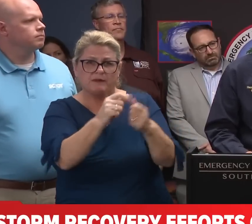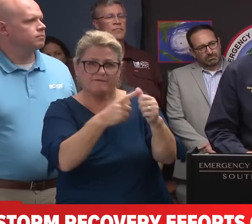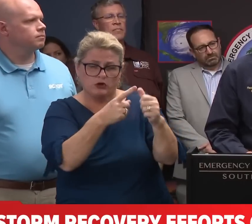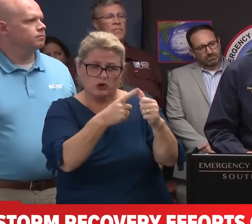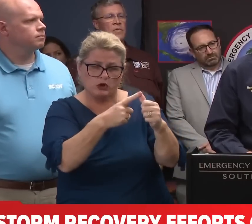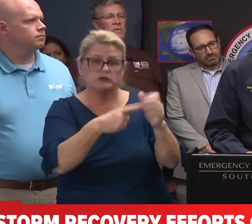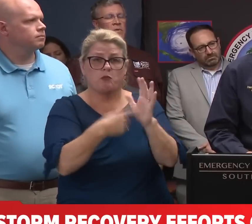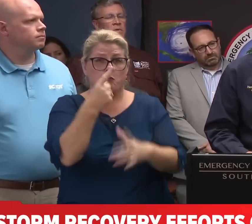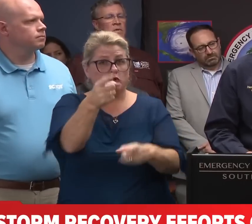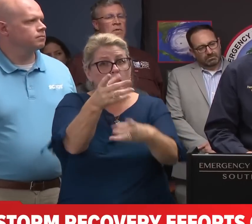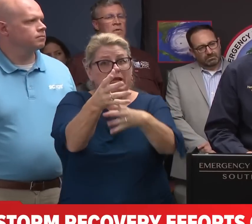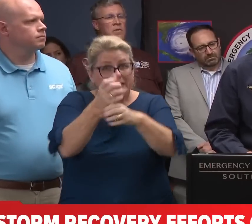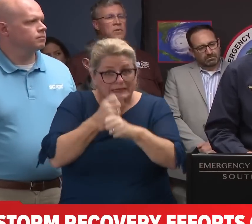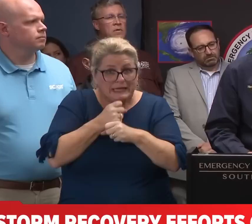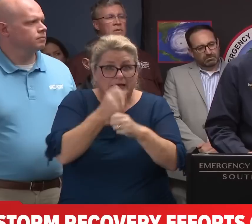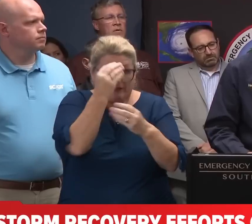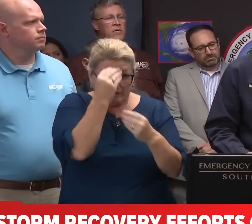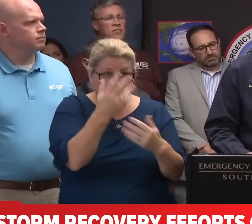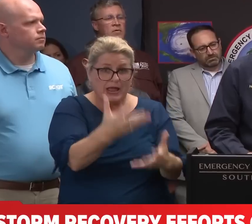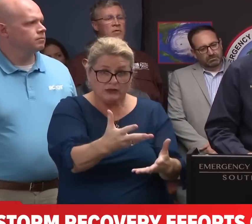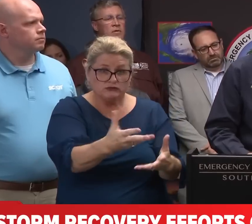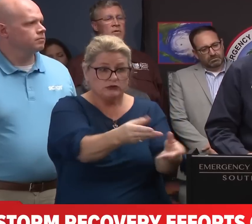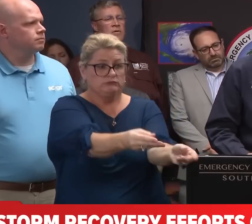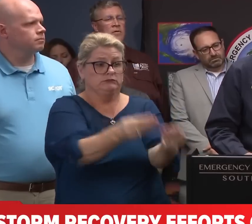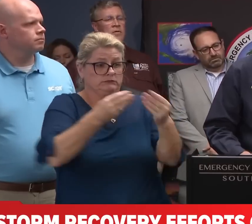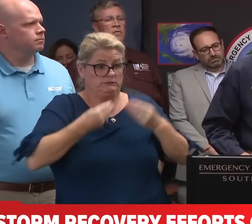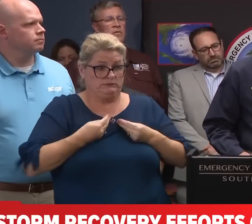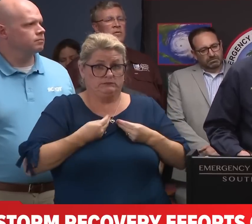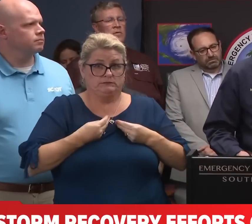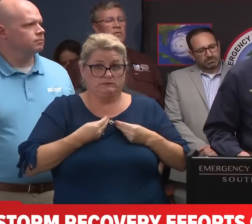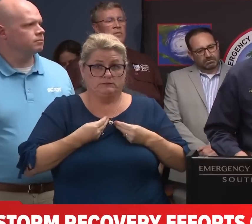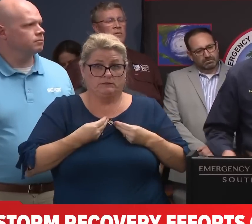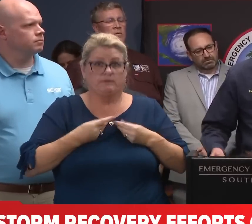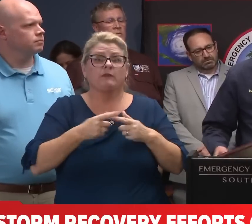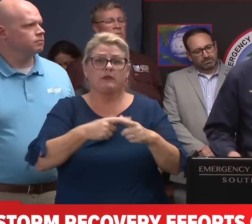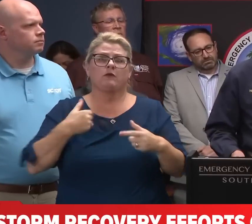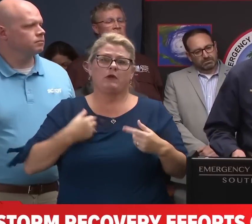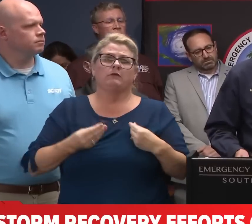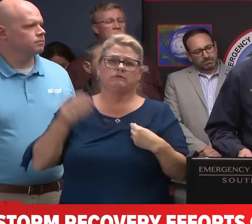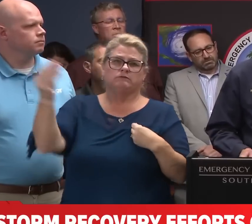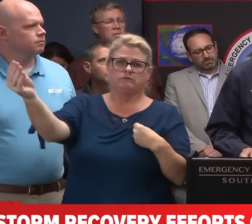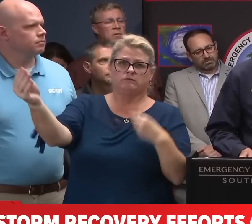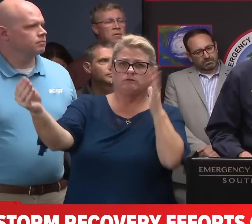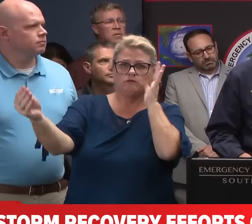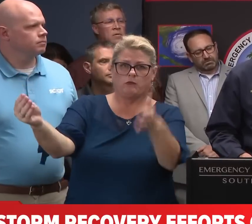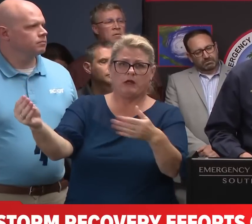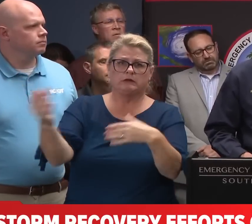once you get that information and then we have that information, we be, uh, we get it right in.